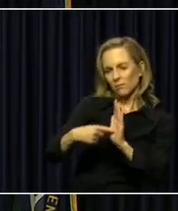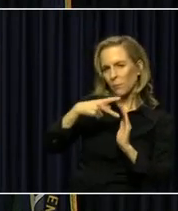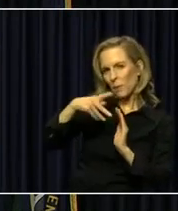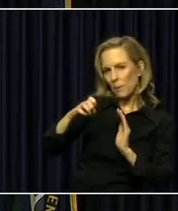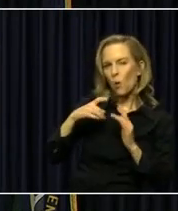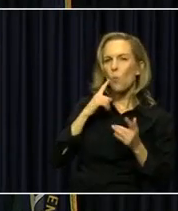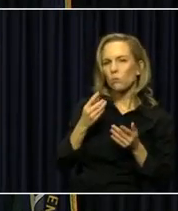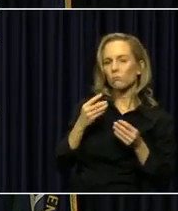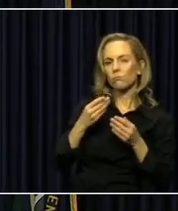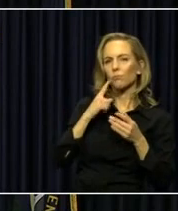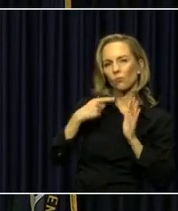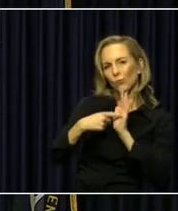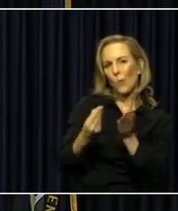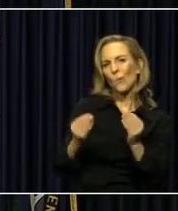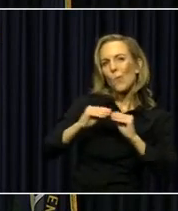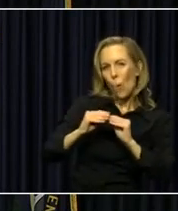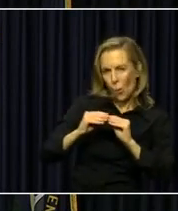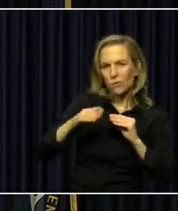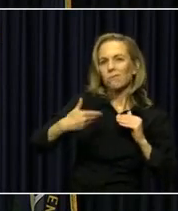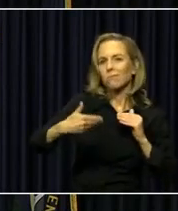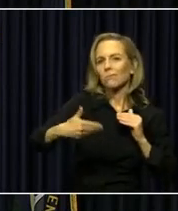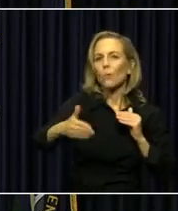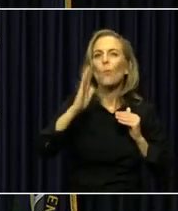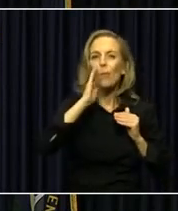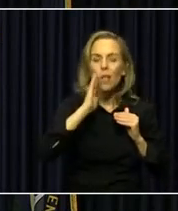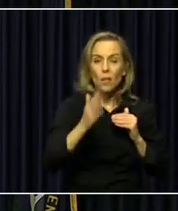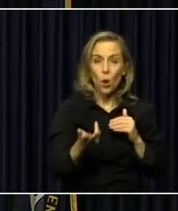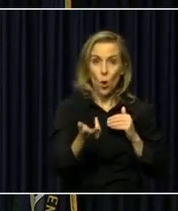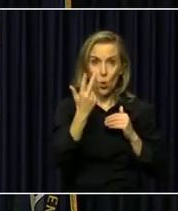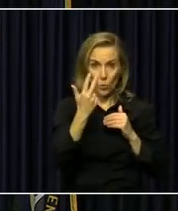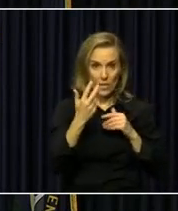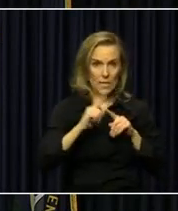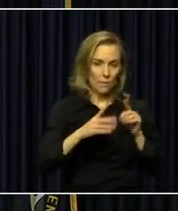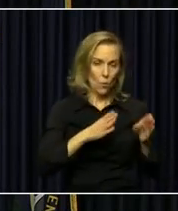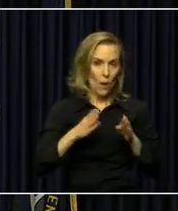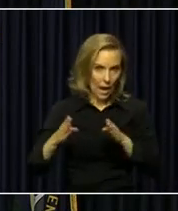DOING WELL.